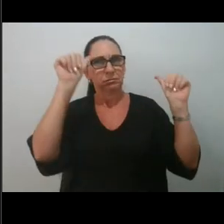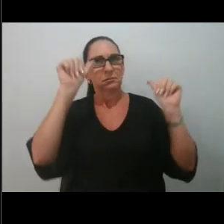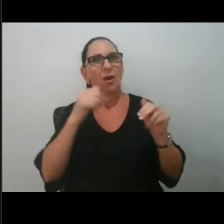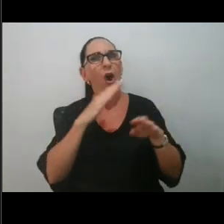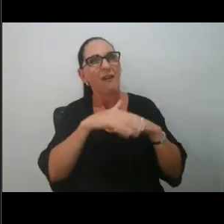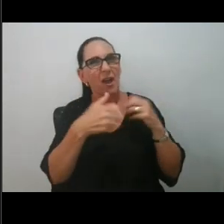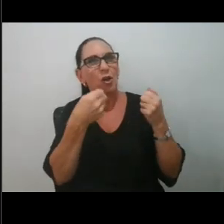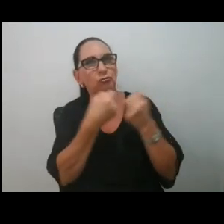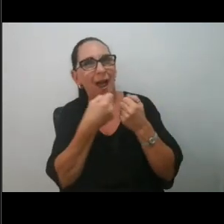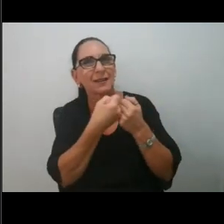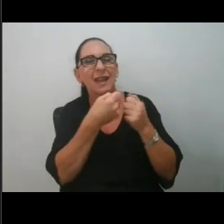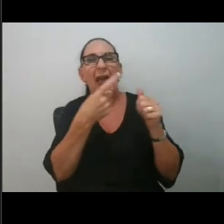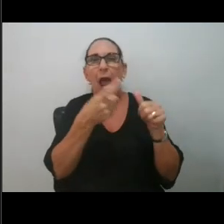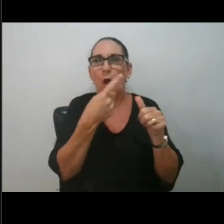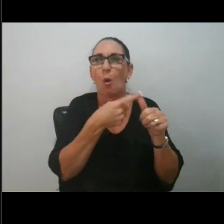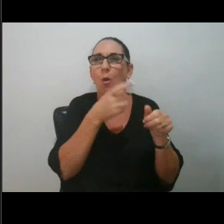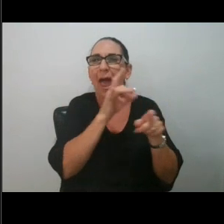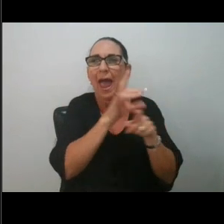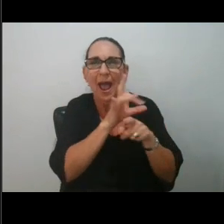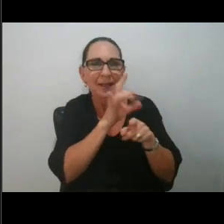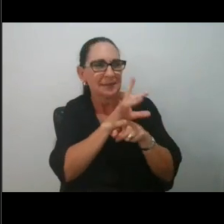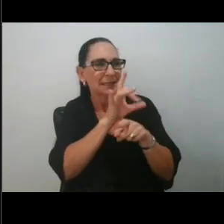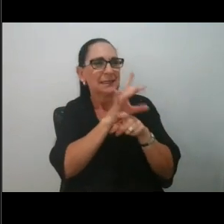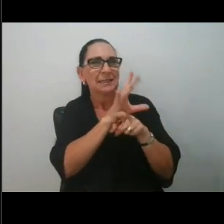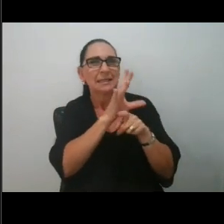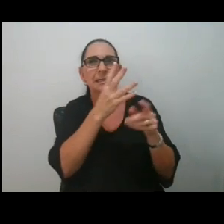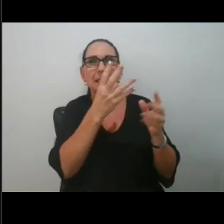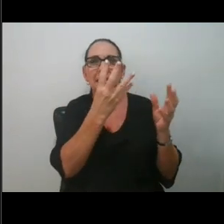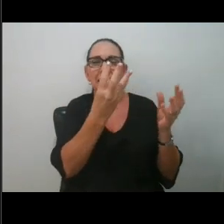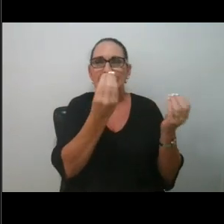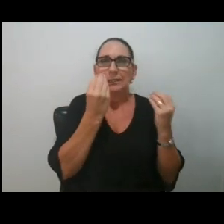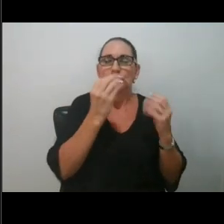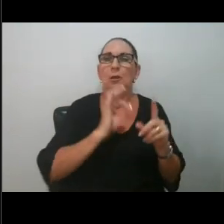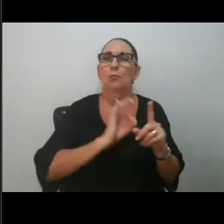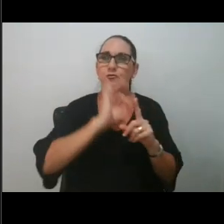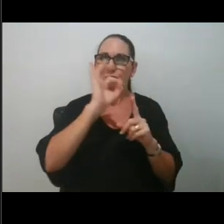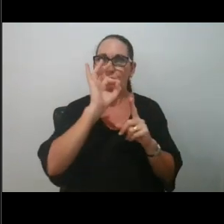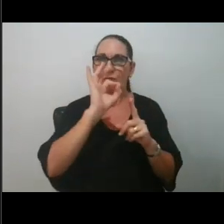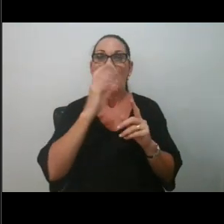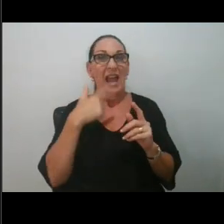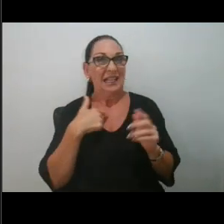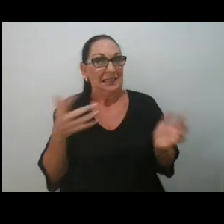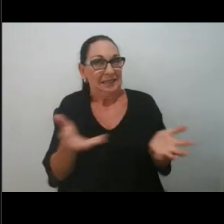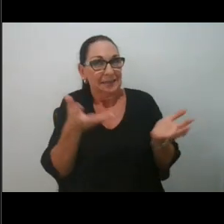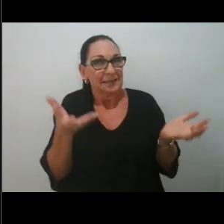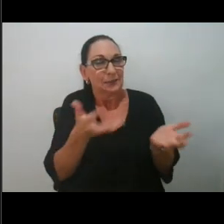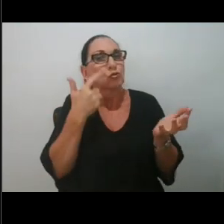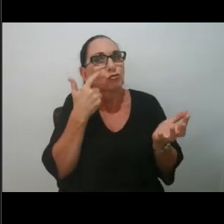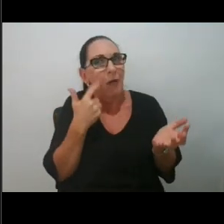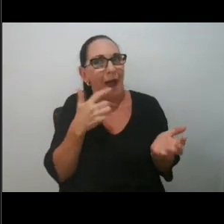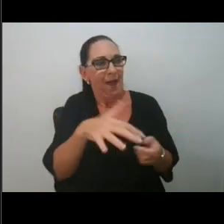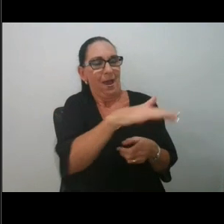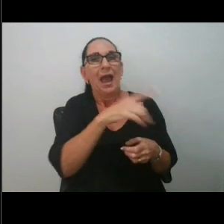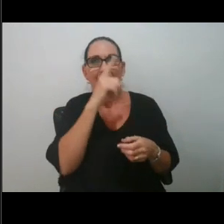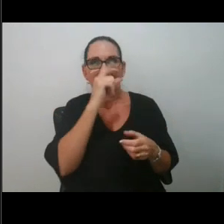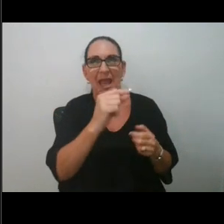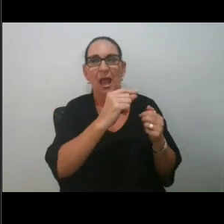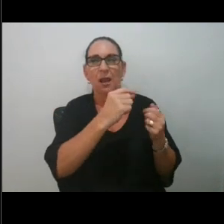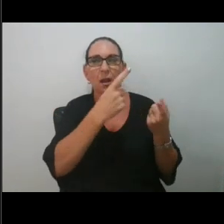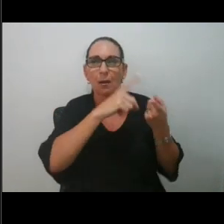and education and to assist those people to then try and have some long-term benefits and not just